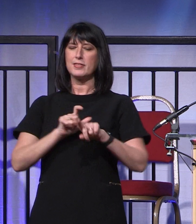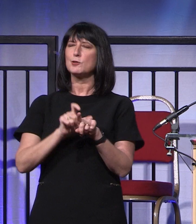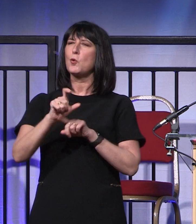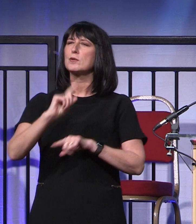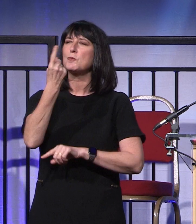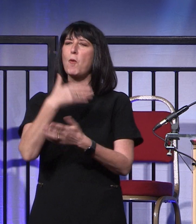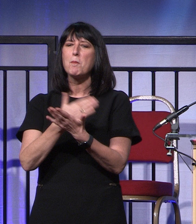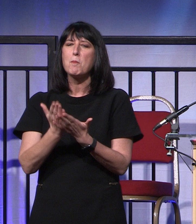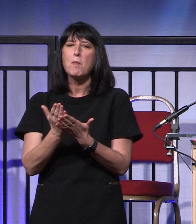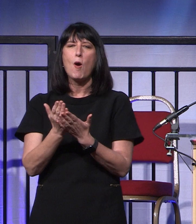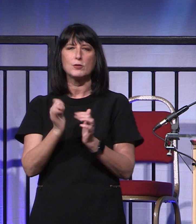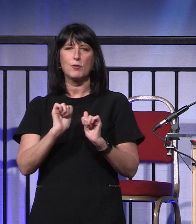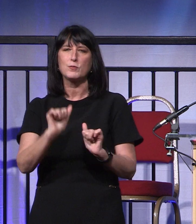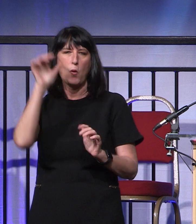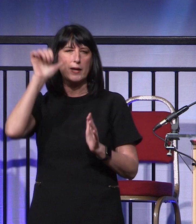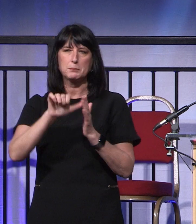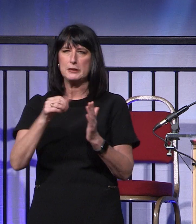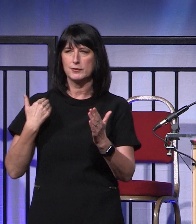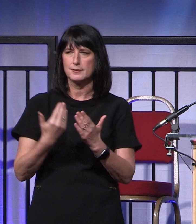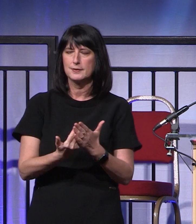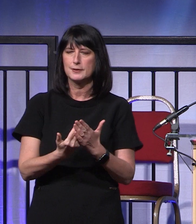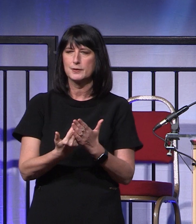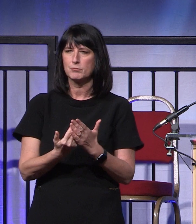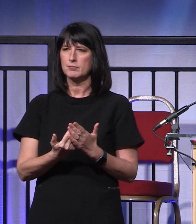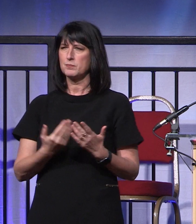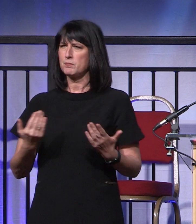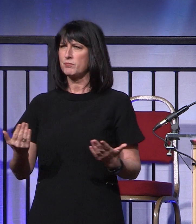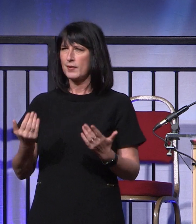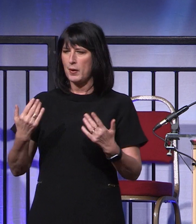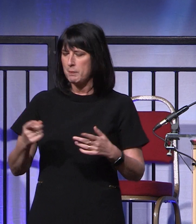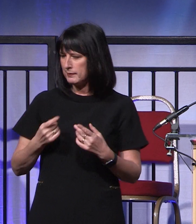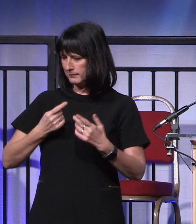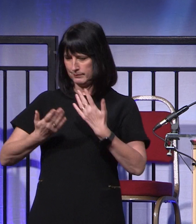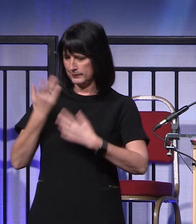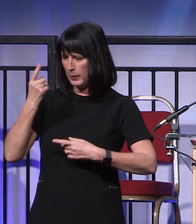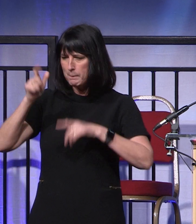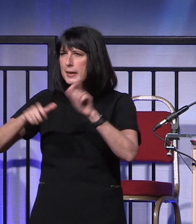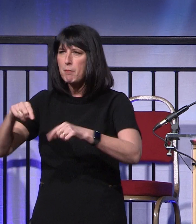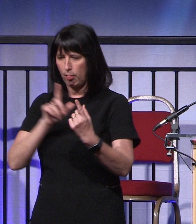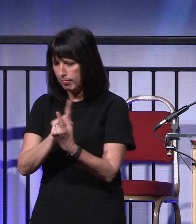experience the people that you met and the memories that you have created